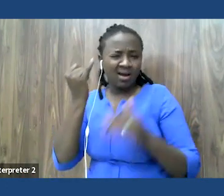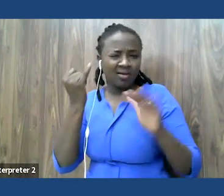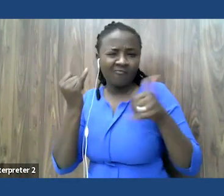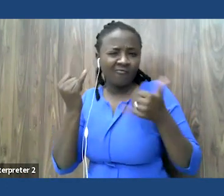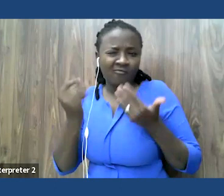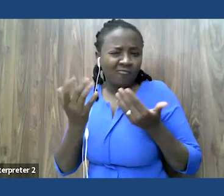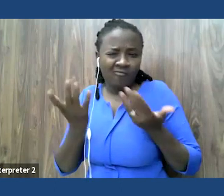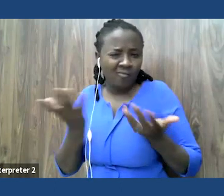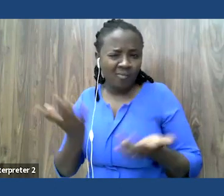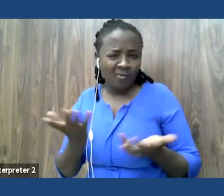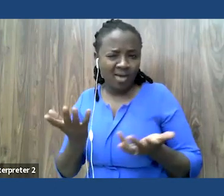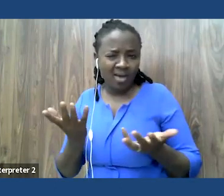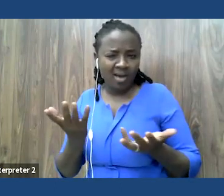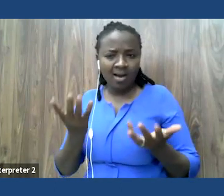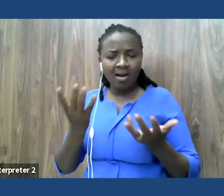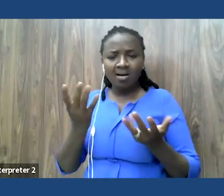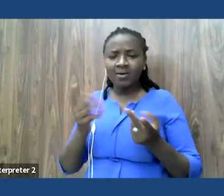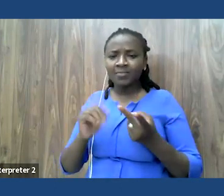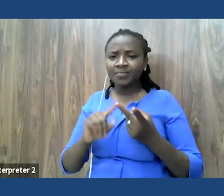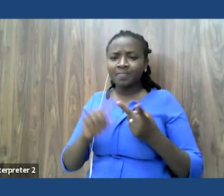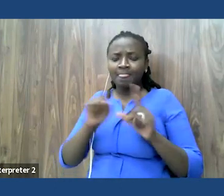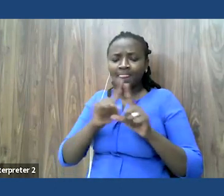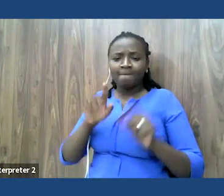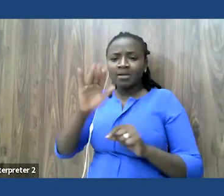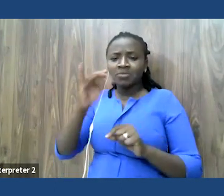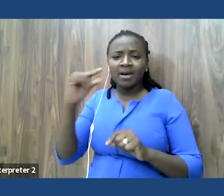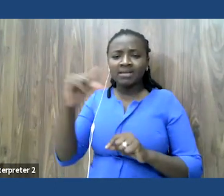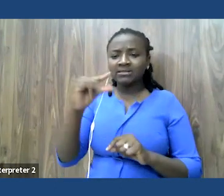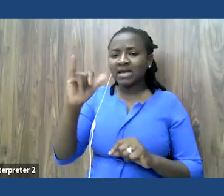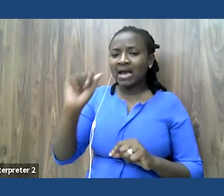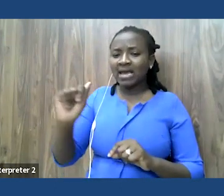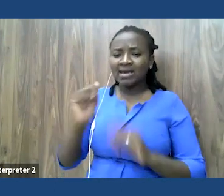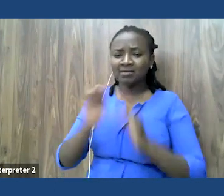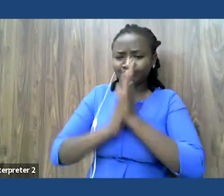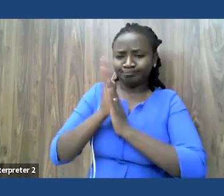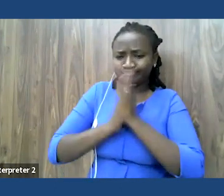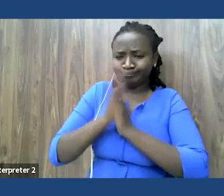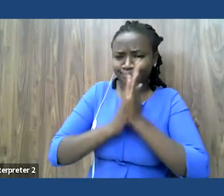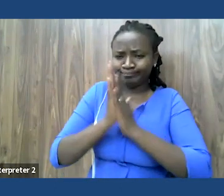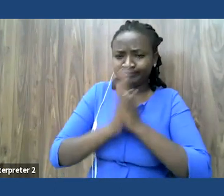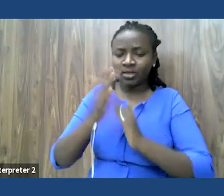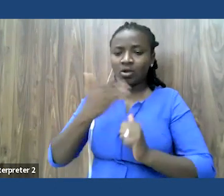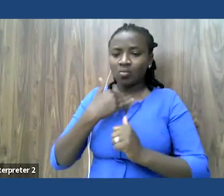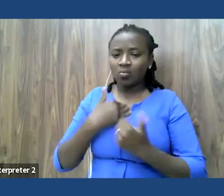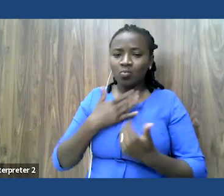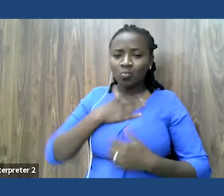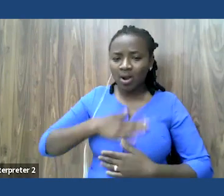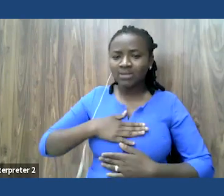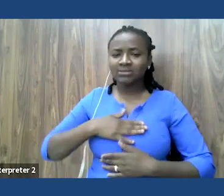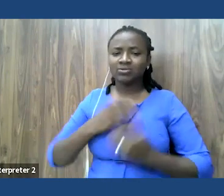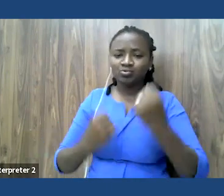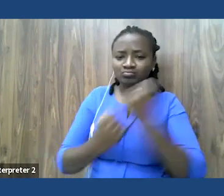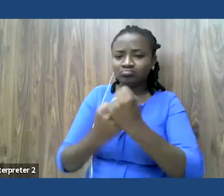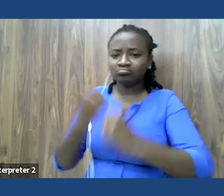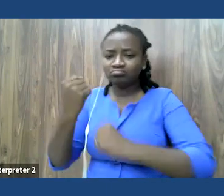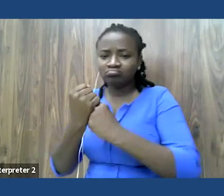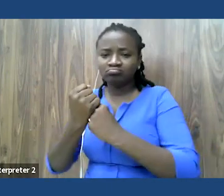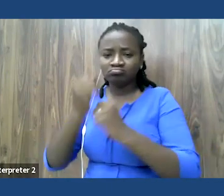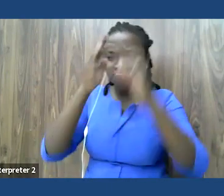that GIA looked to promote or to put in action in the coming month or years?